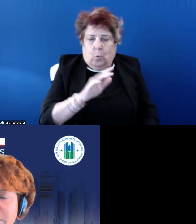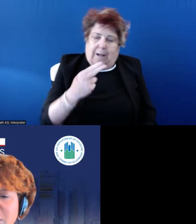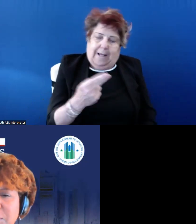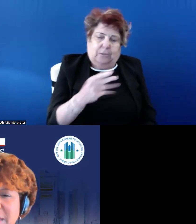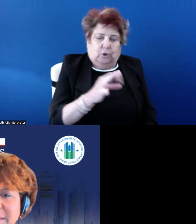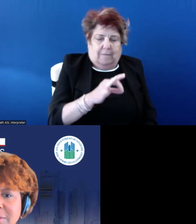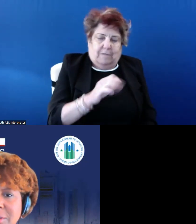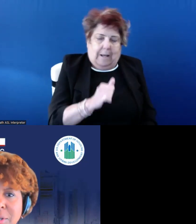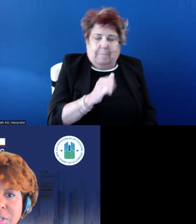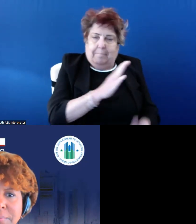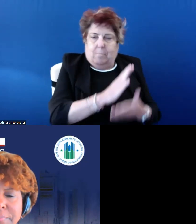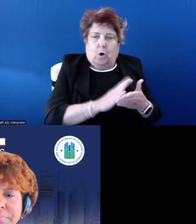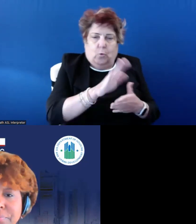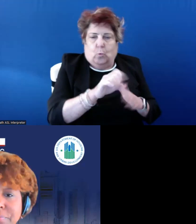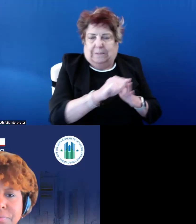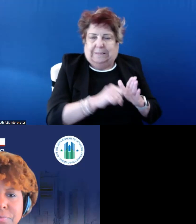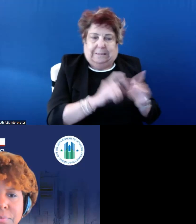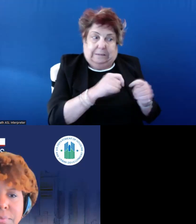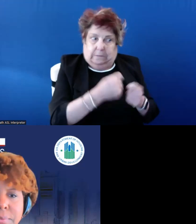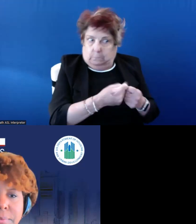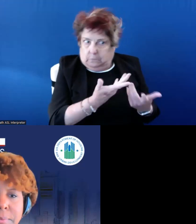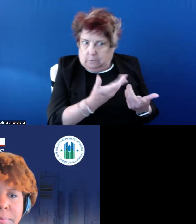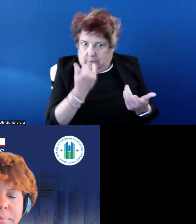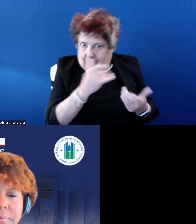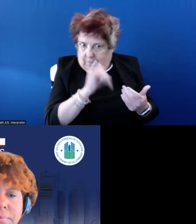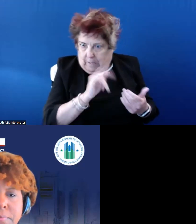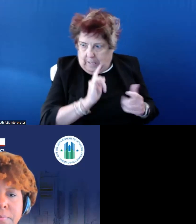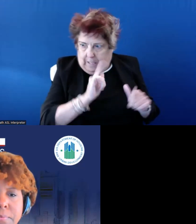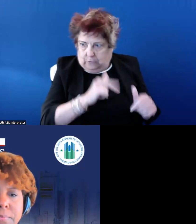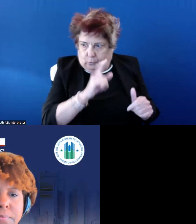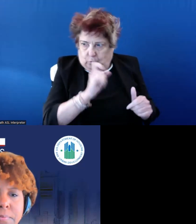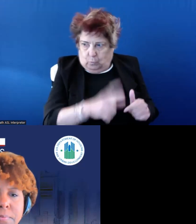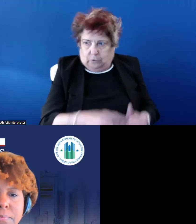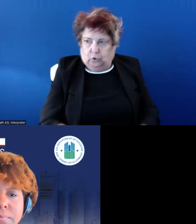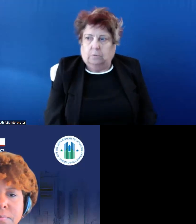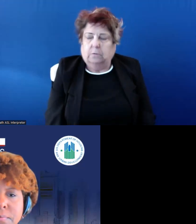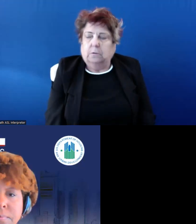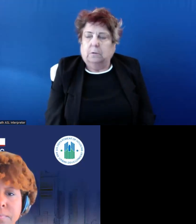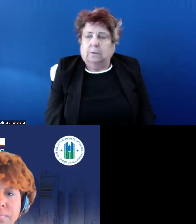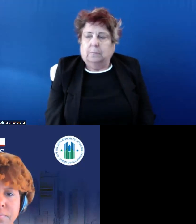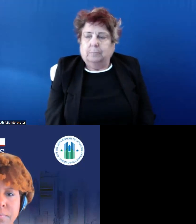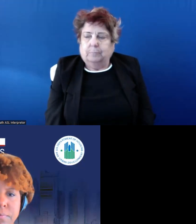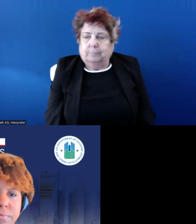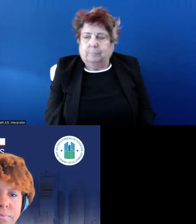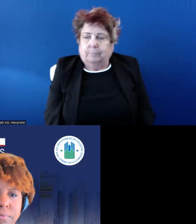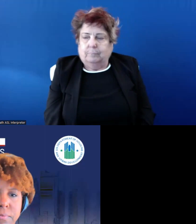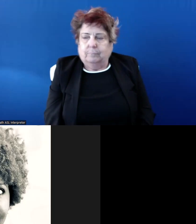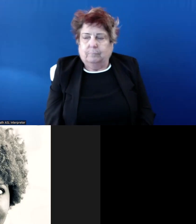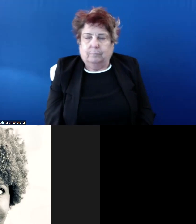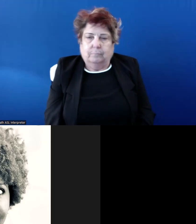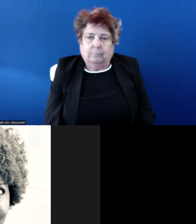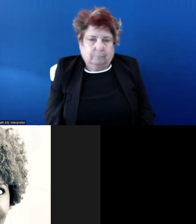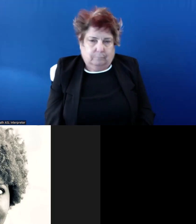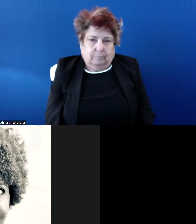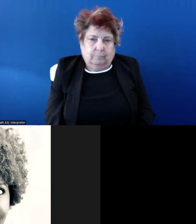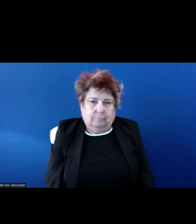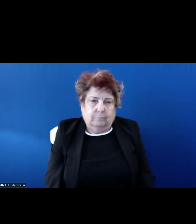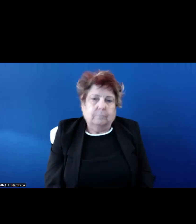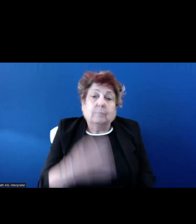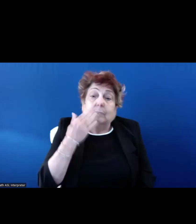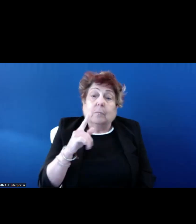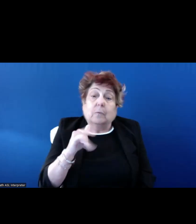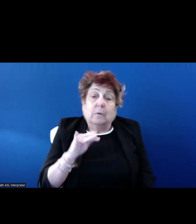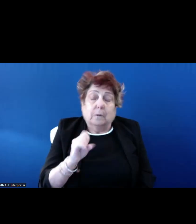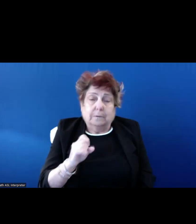So I hope that answers your question. RYAN ELZA: Thank you, Lisa.